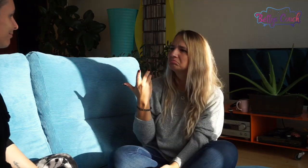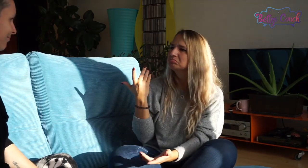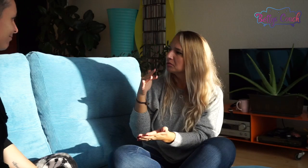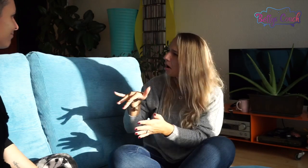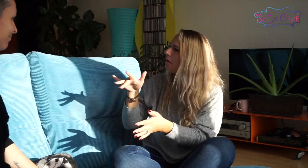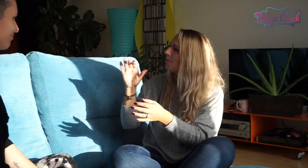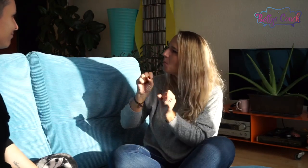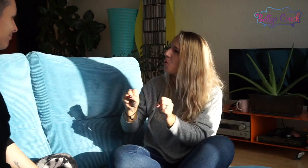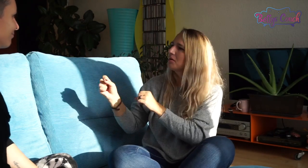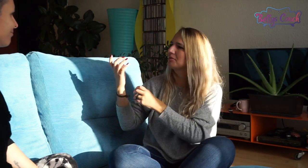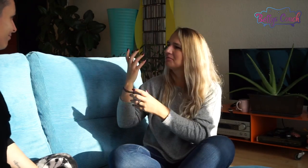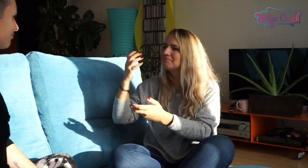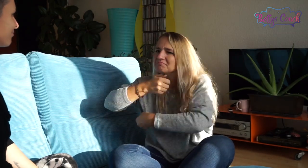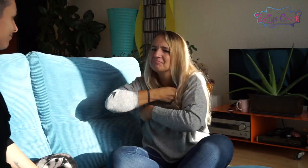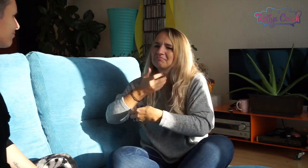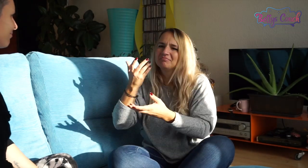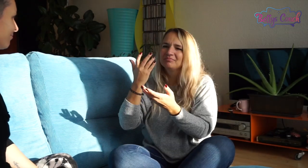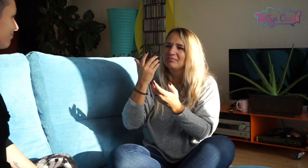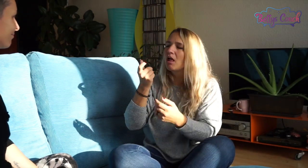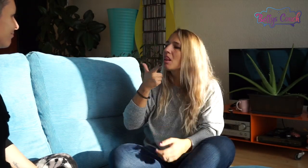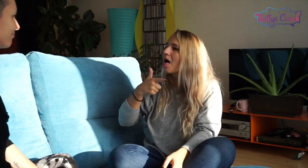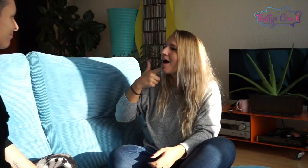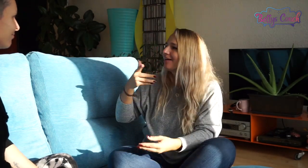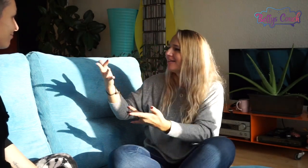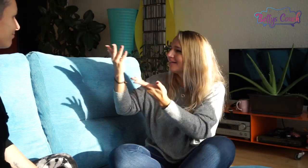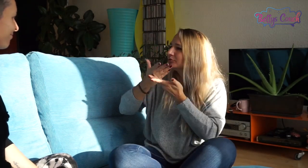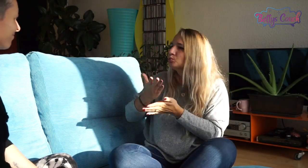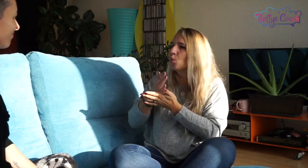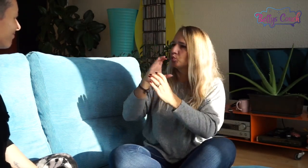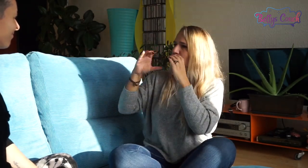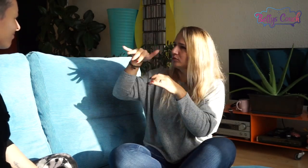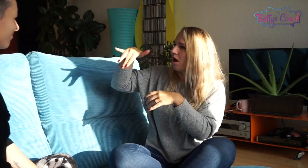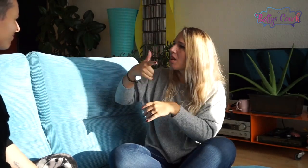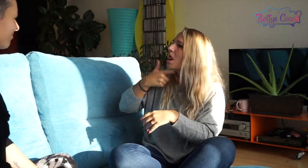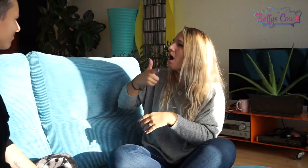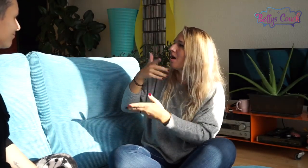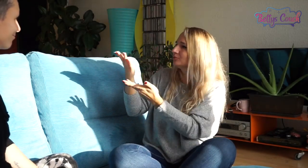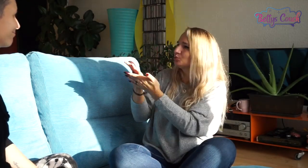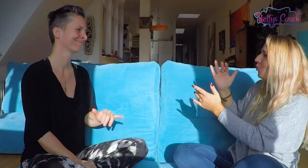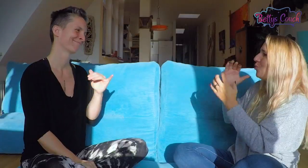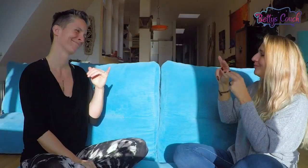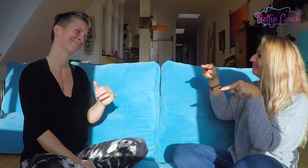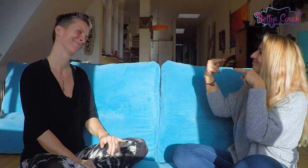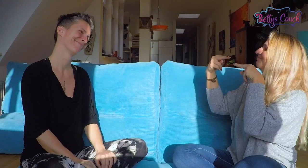So much was possible. A hug, a laugh, eye contact & communication was there in a second.